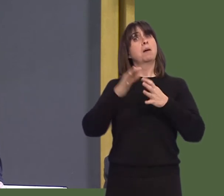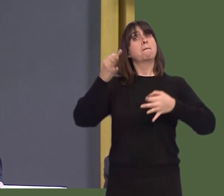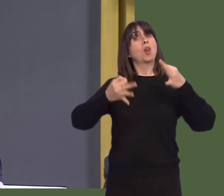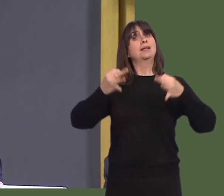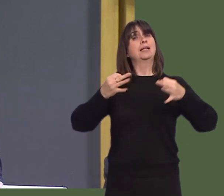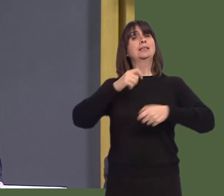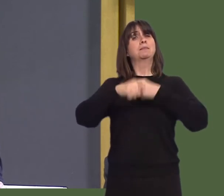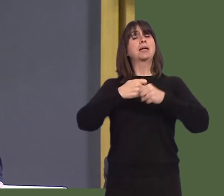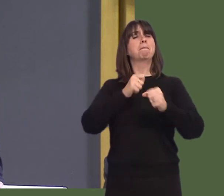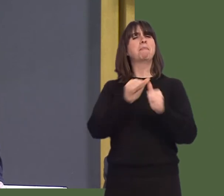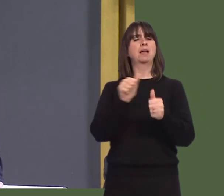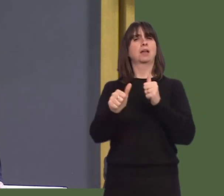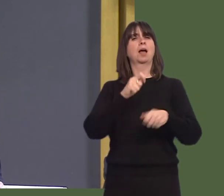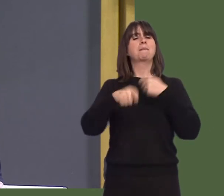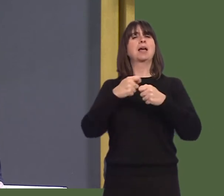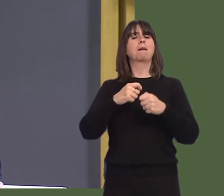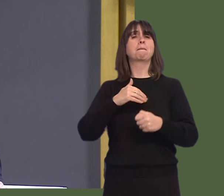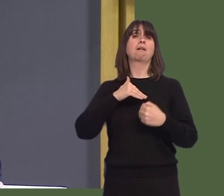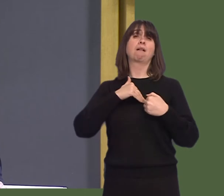and sourcing potential markets for Welsh produce.